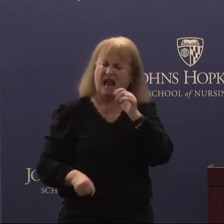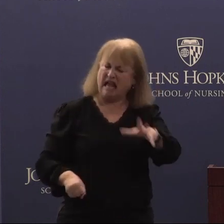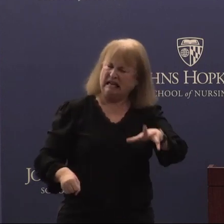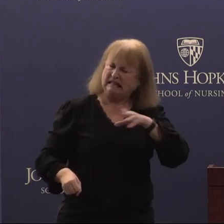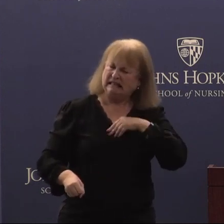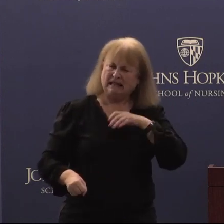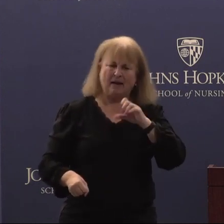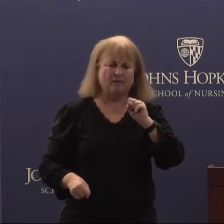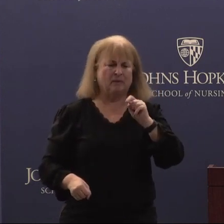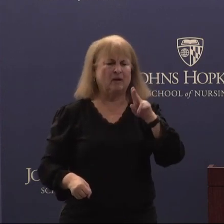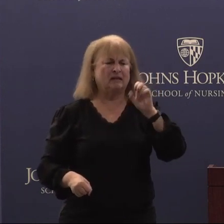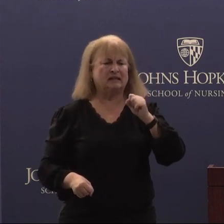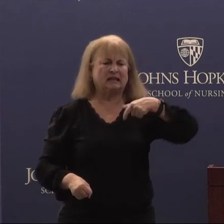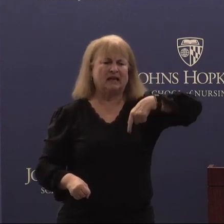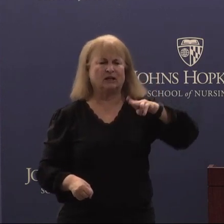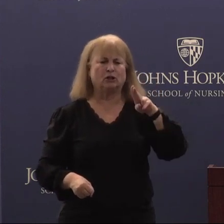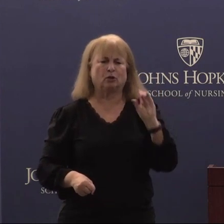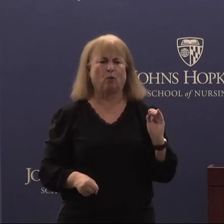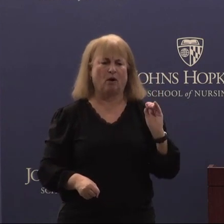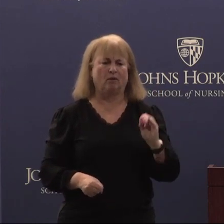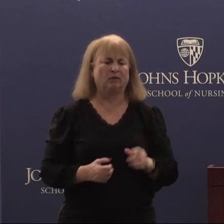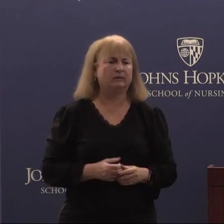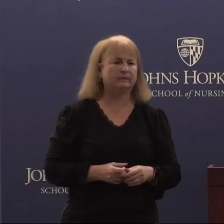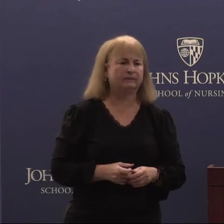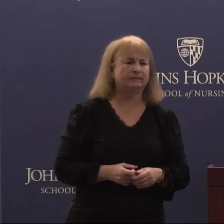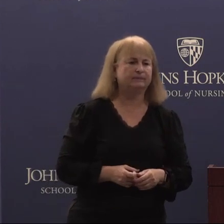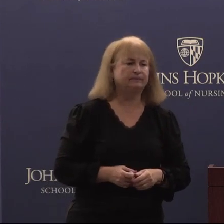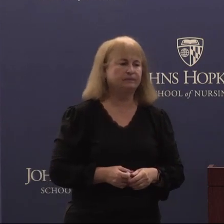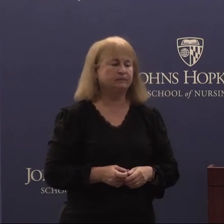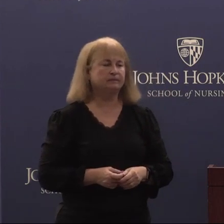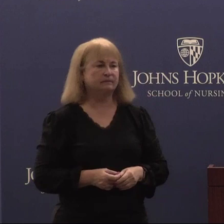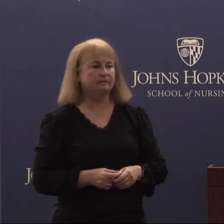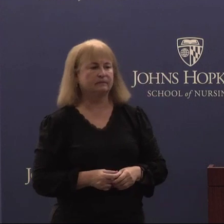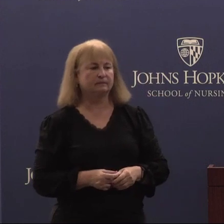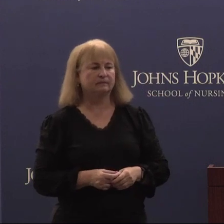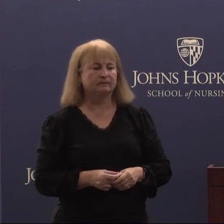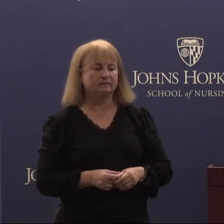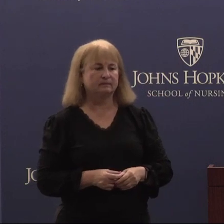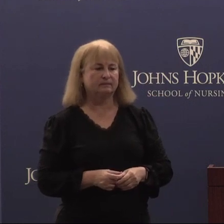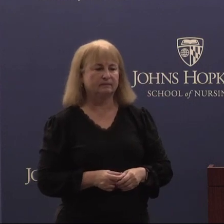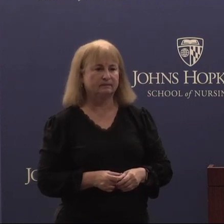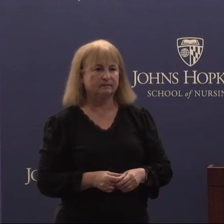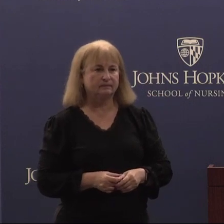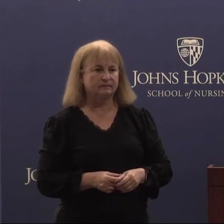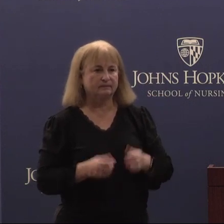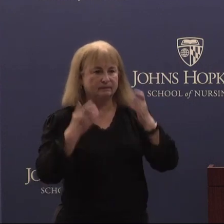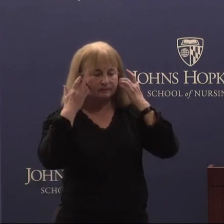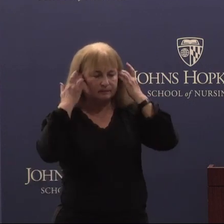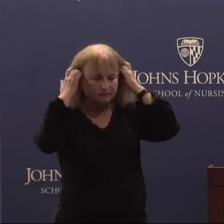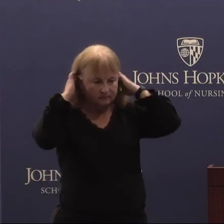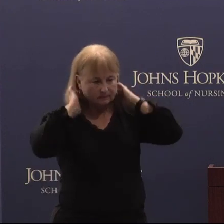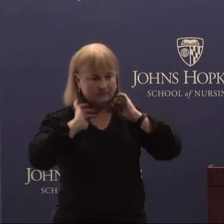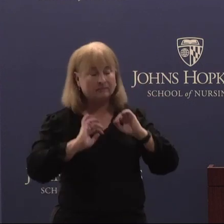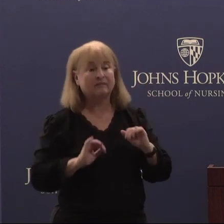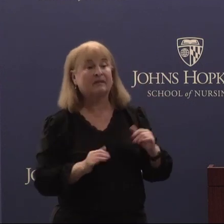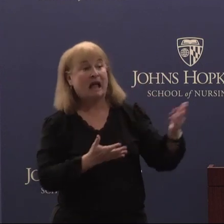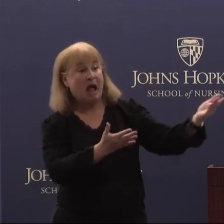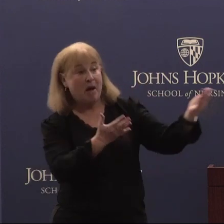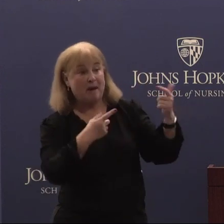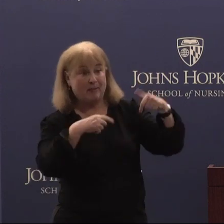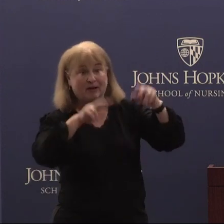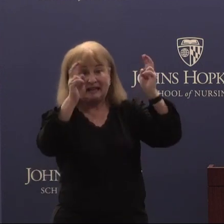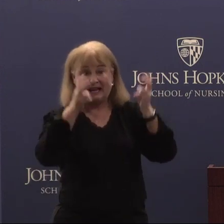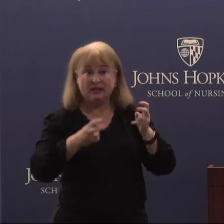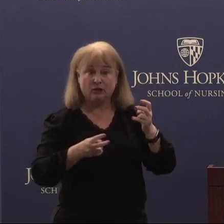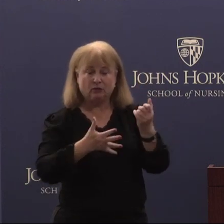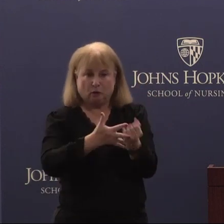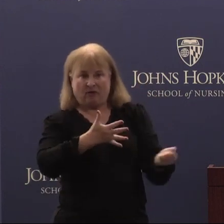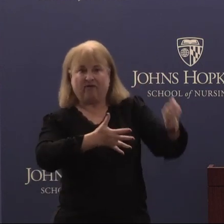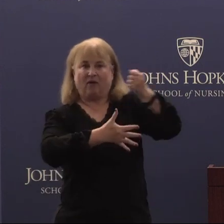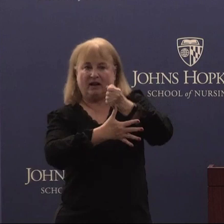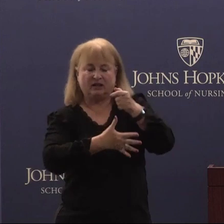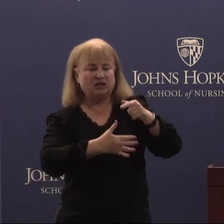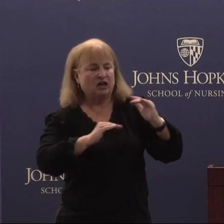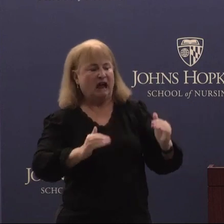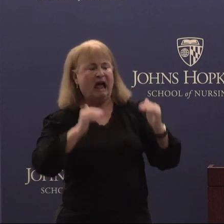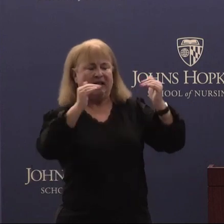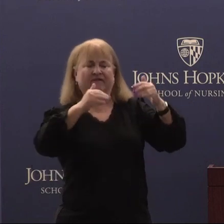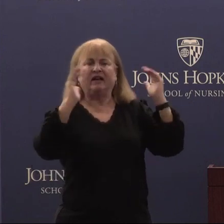quo. By bringing these issues to the forefront she elevated the conversation